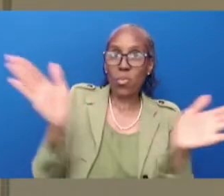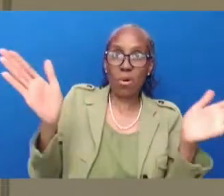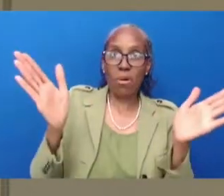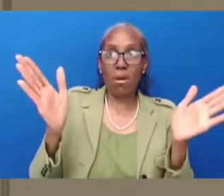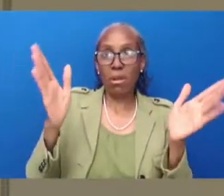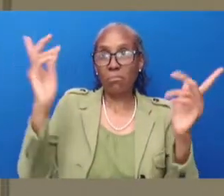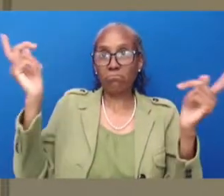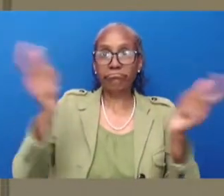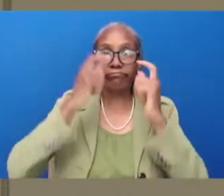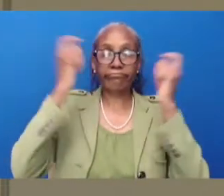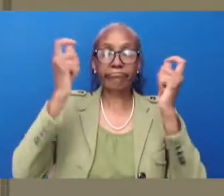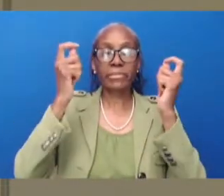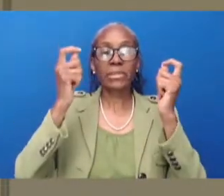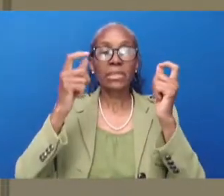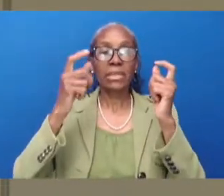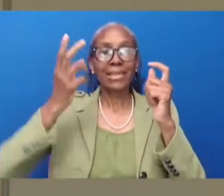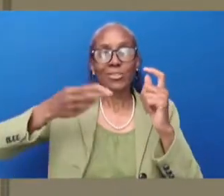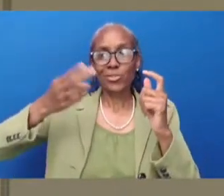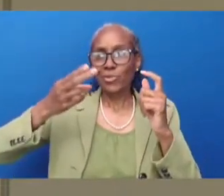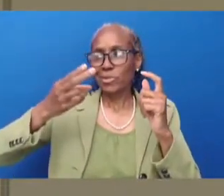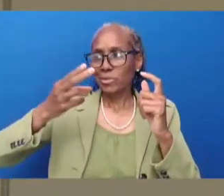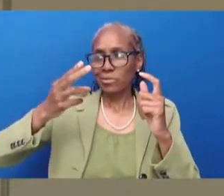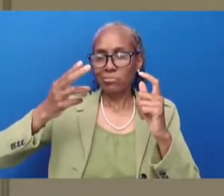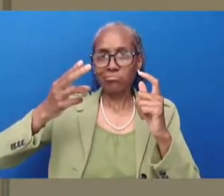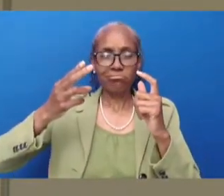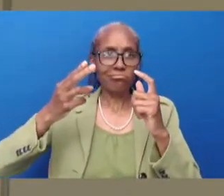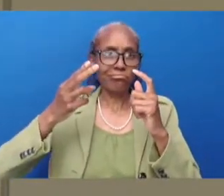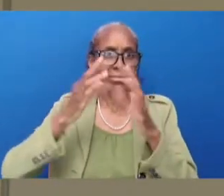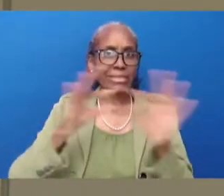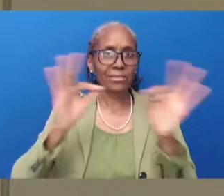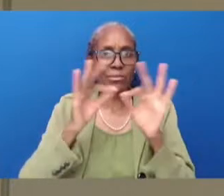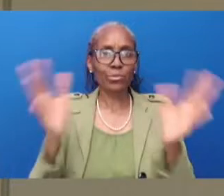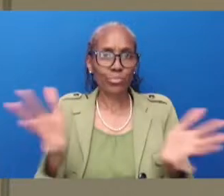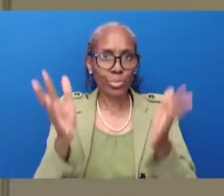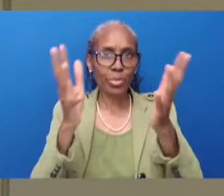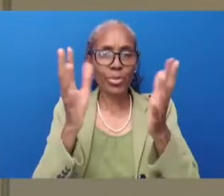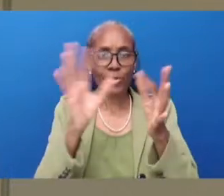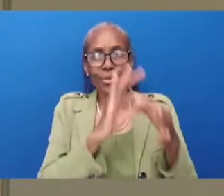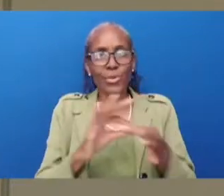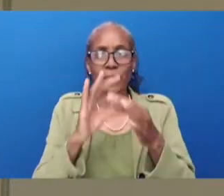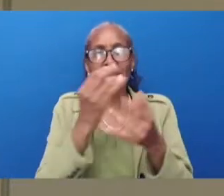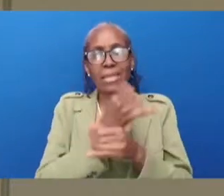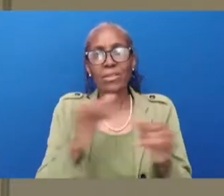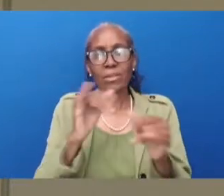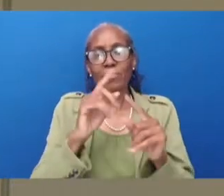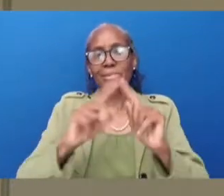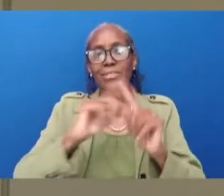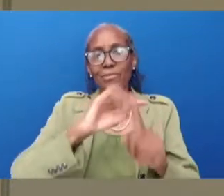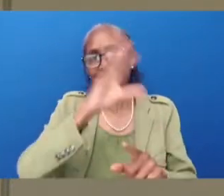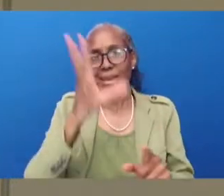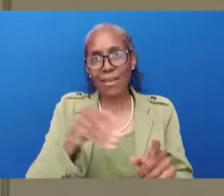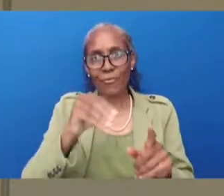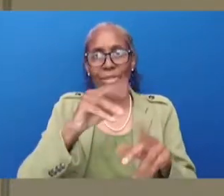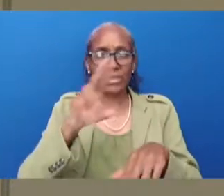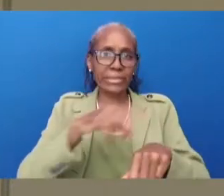WHICH IS A WORLDWIDE HOLIDAY.